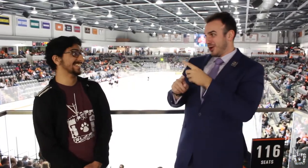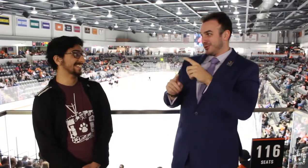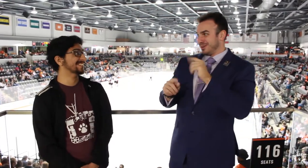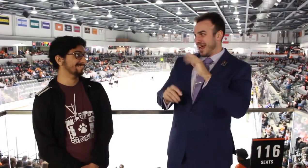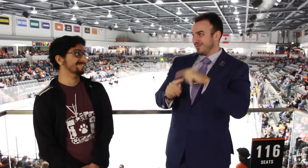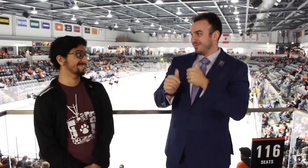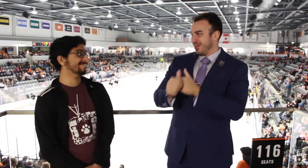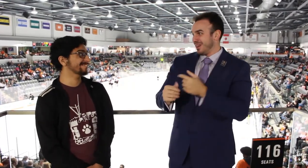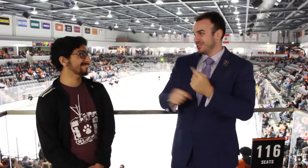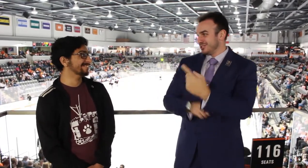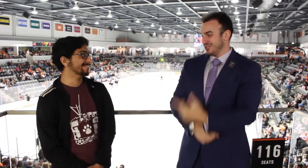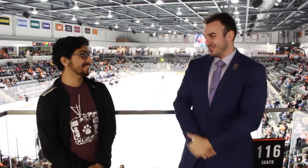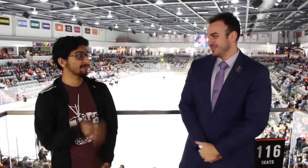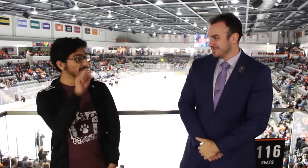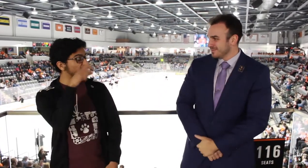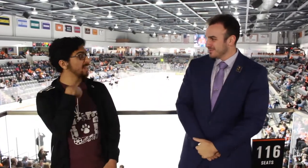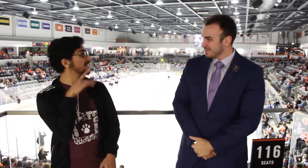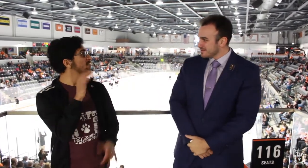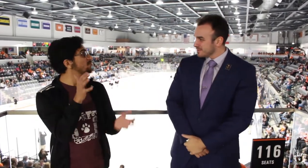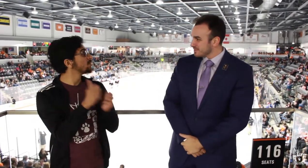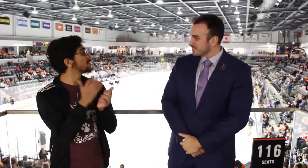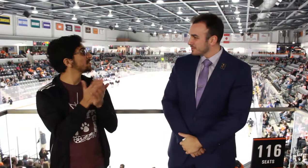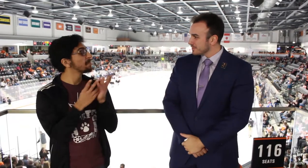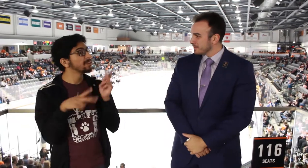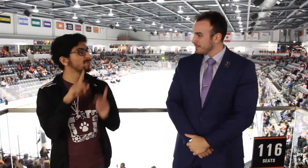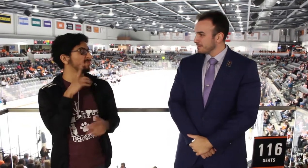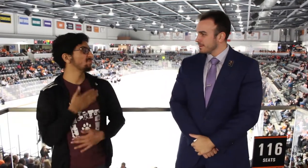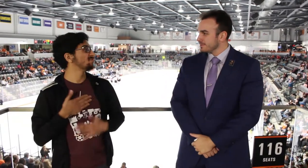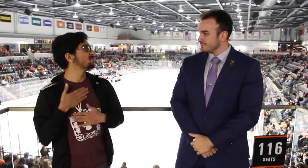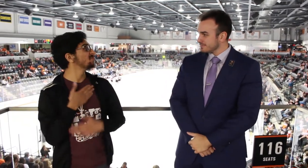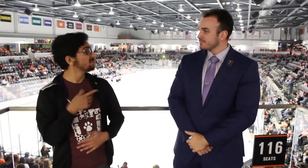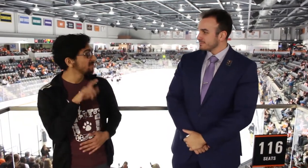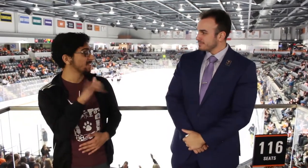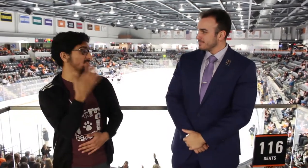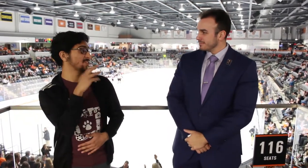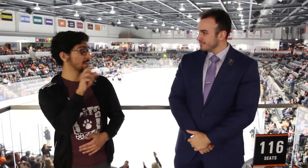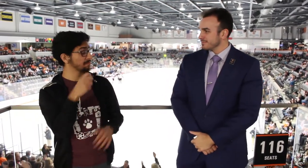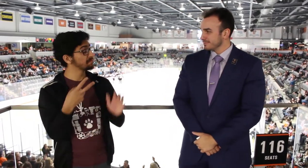It's hard to follow what's going on today. Yes. I talked with some people. They really enjoyed it. It's good news.